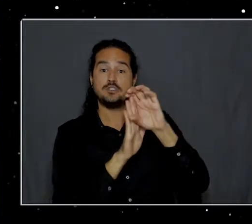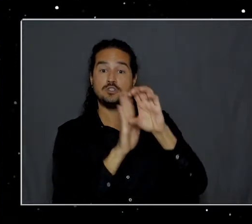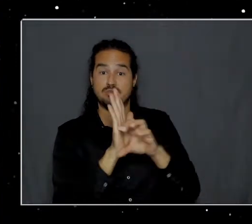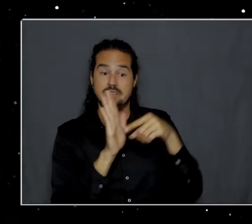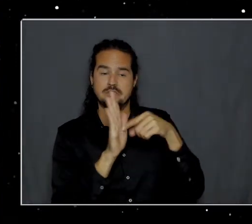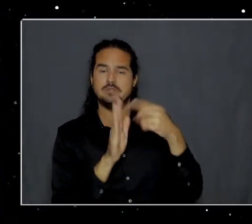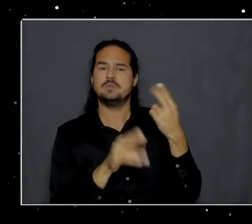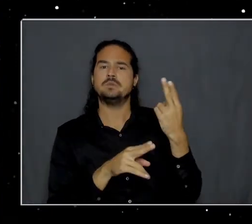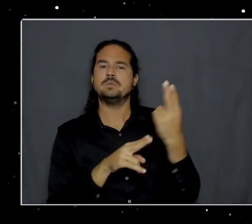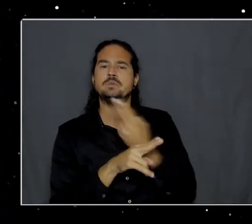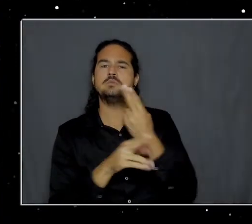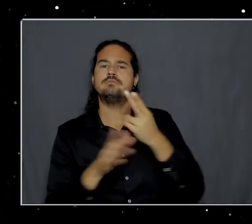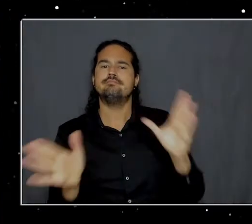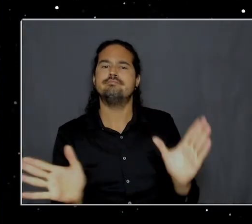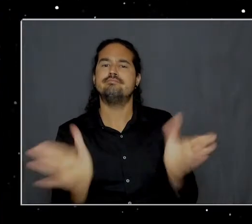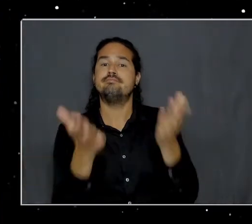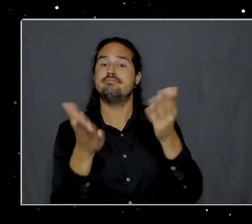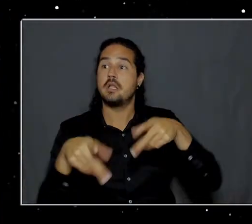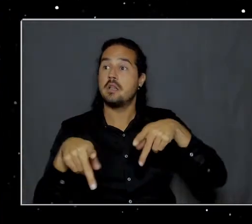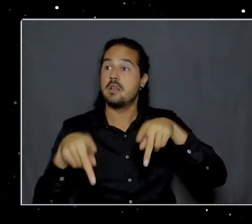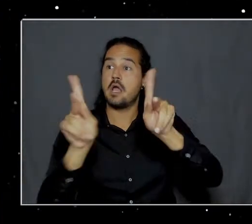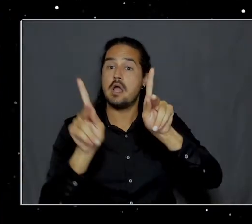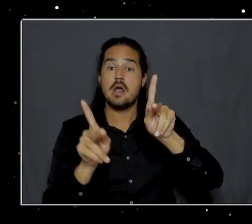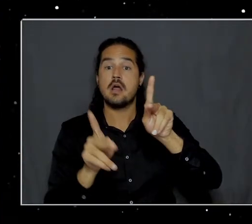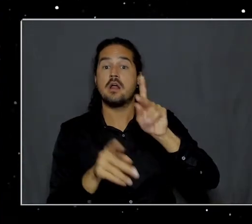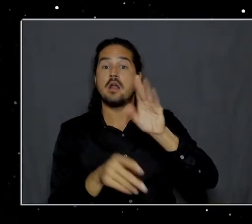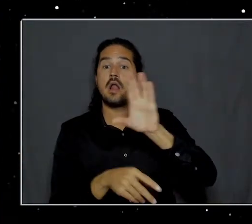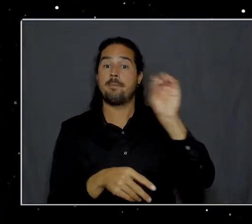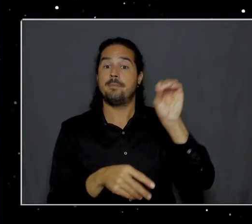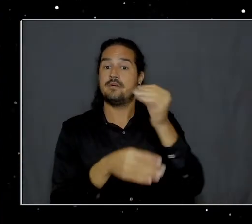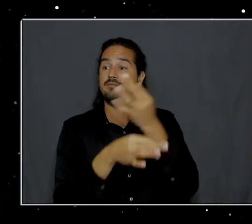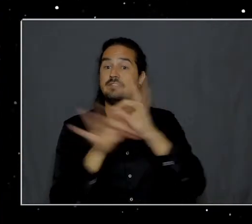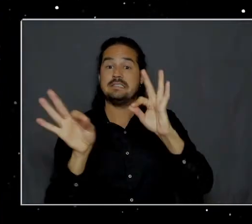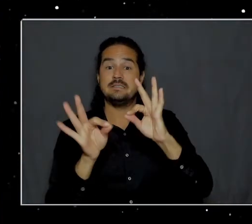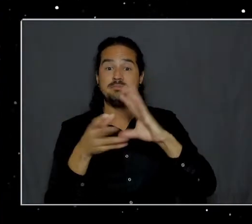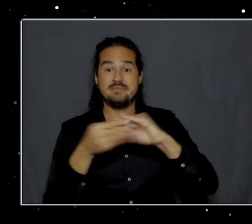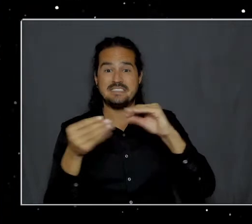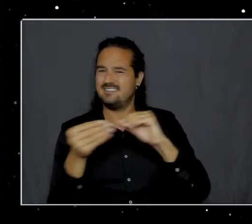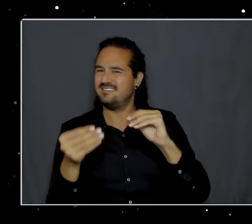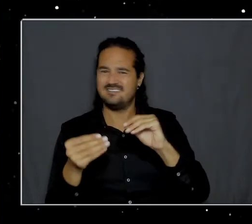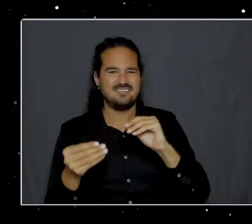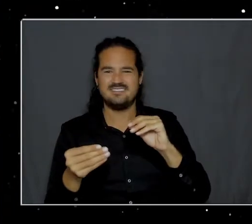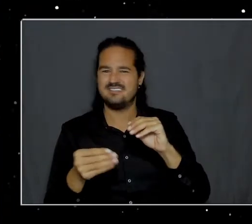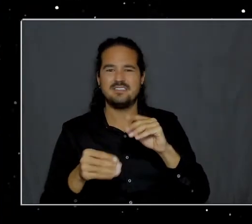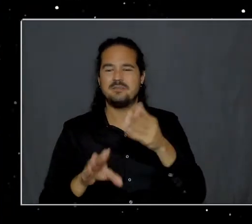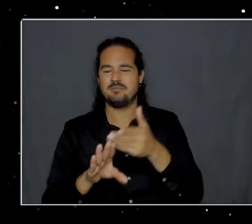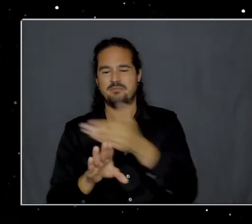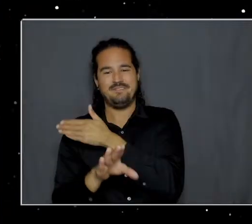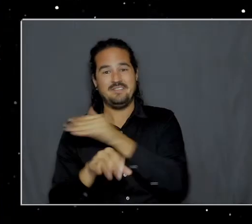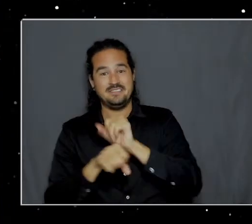ENTIRELY FOR CORPORATIONS, AND NOT TO ENHANCE THE LIVES OF THE